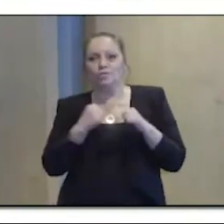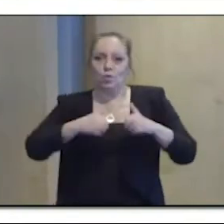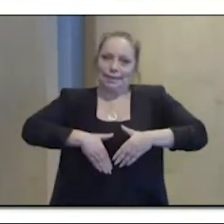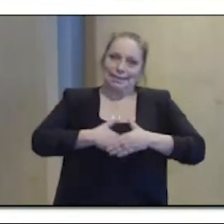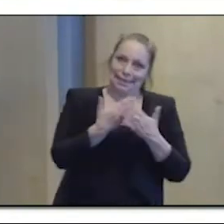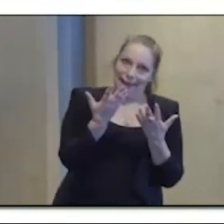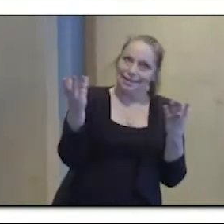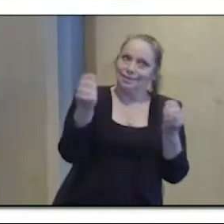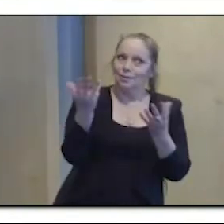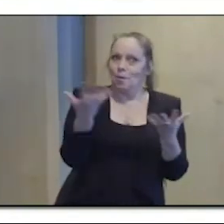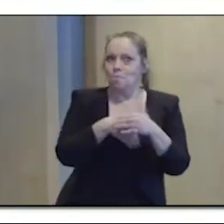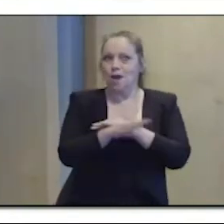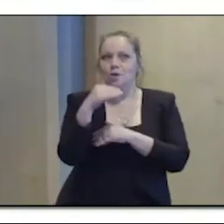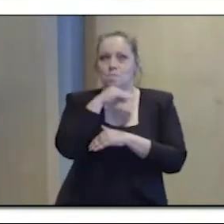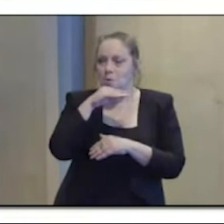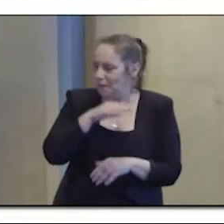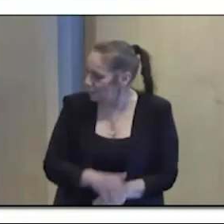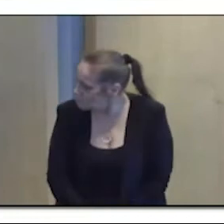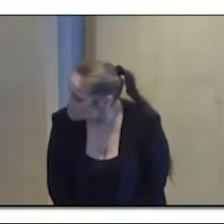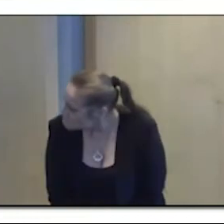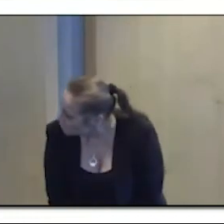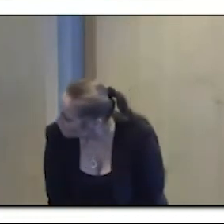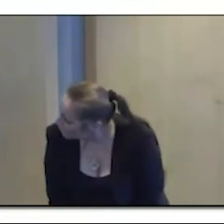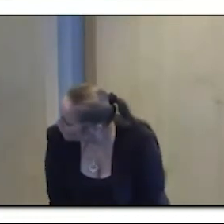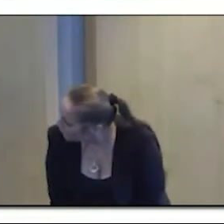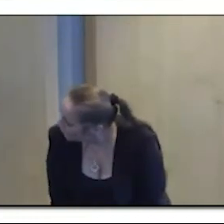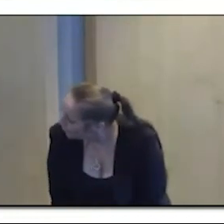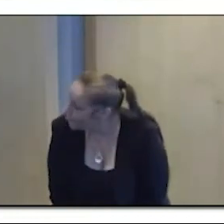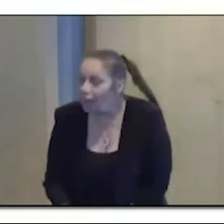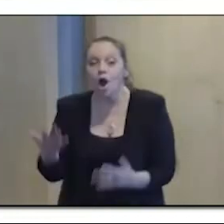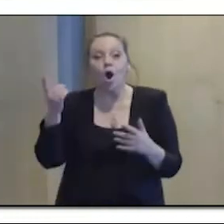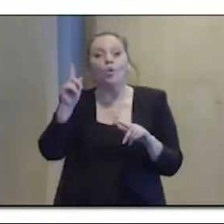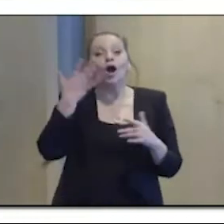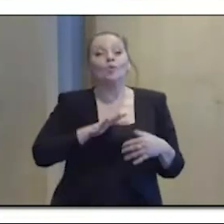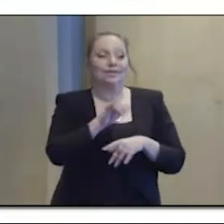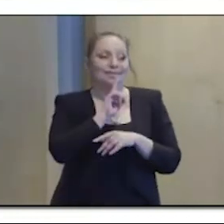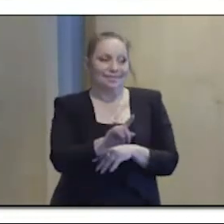somewhere in Melbourne, and what I guess I wanted to say here is that Astralia likes to